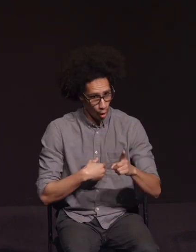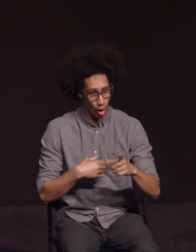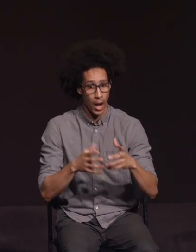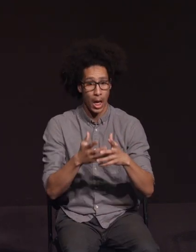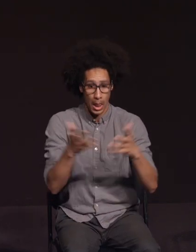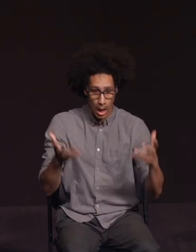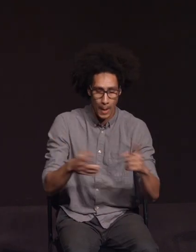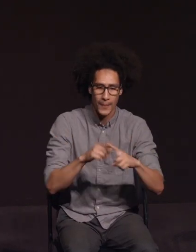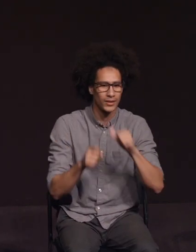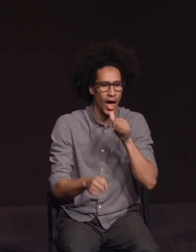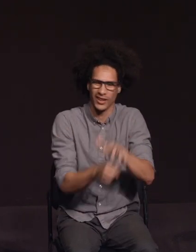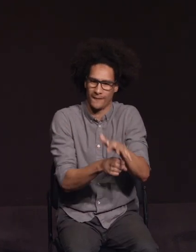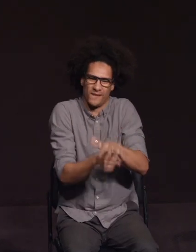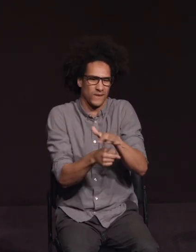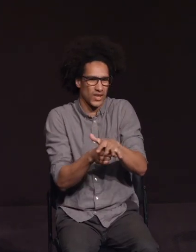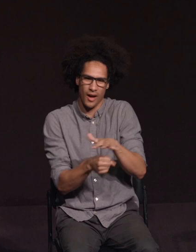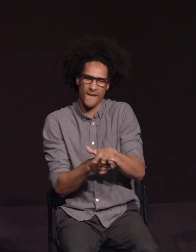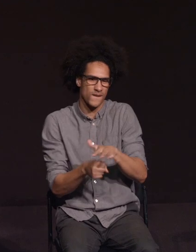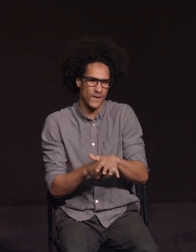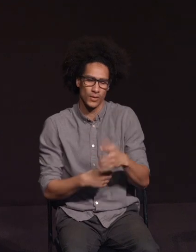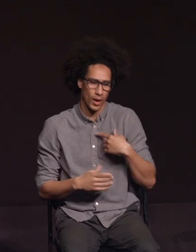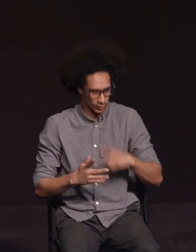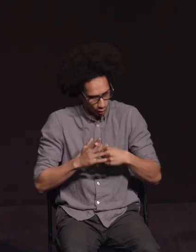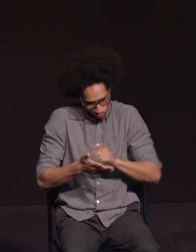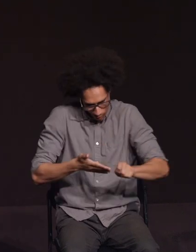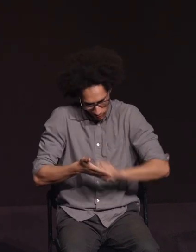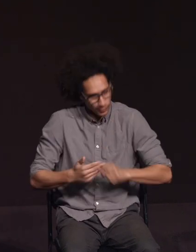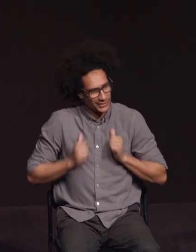there aren't enough, so I started writing more books.